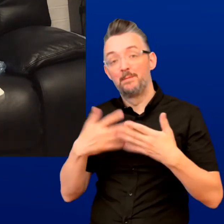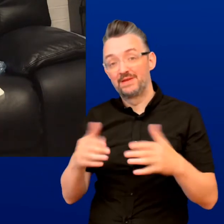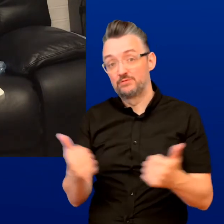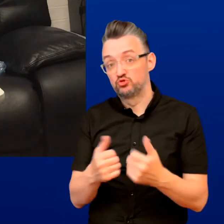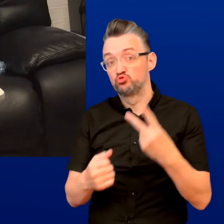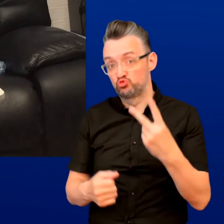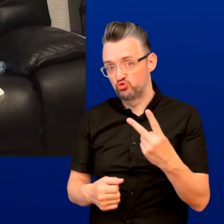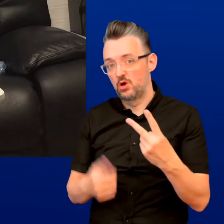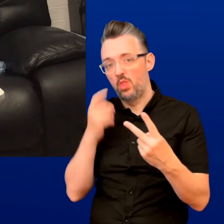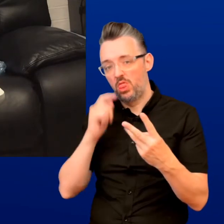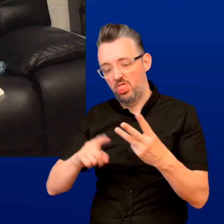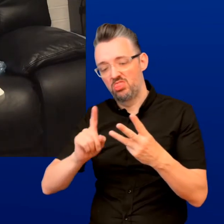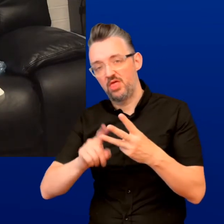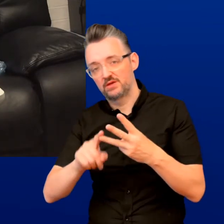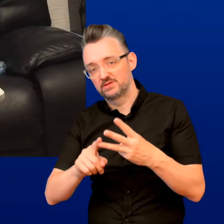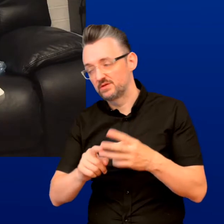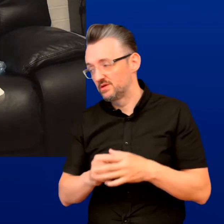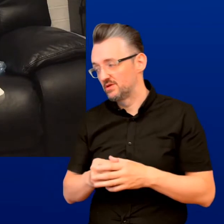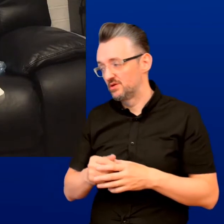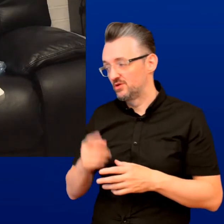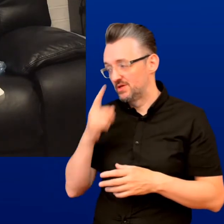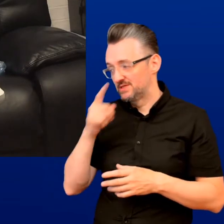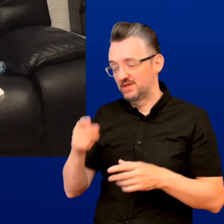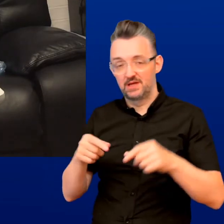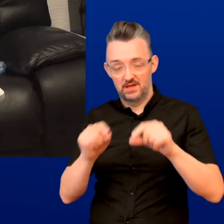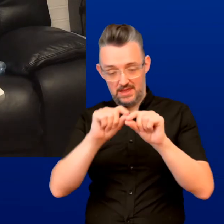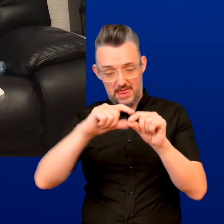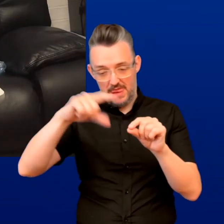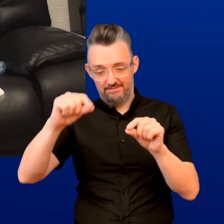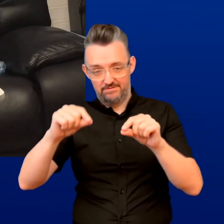so I'm just spacing out roughly the thumb space between the leaves.